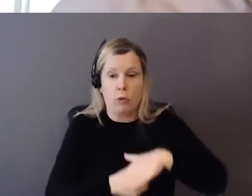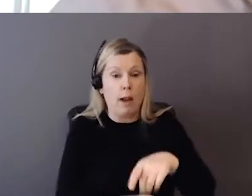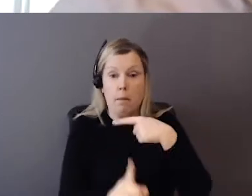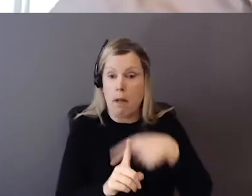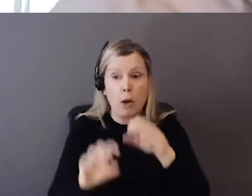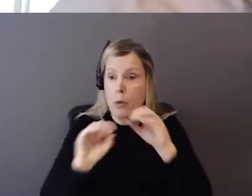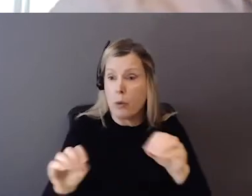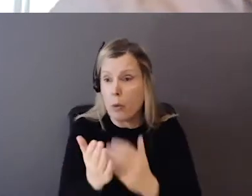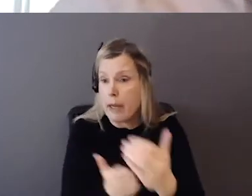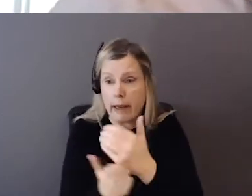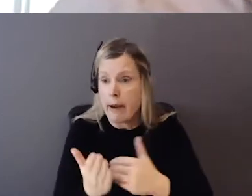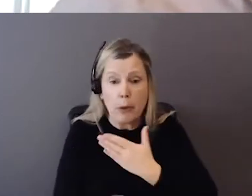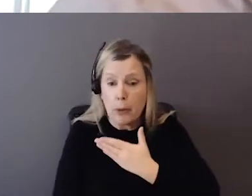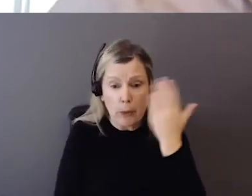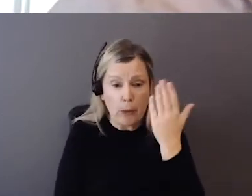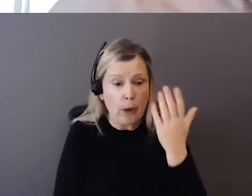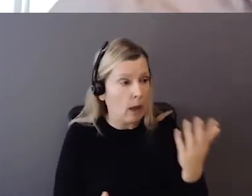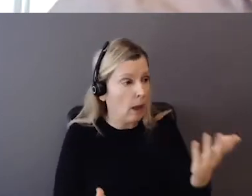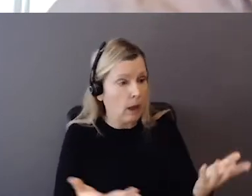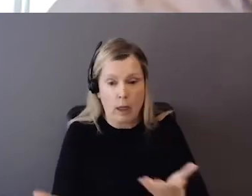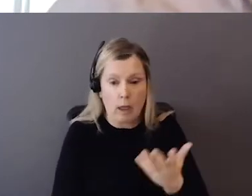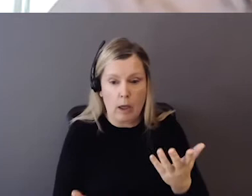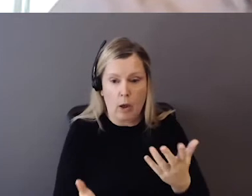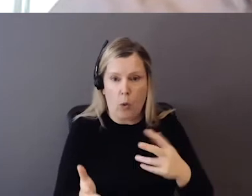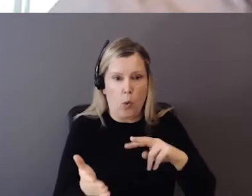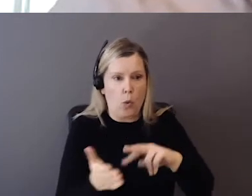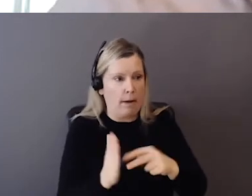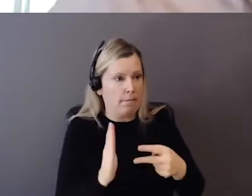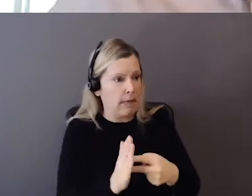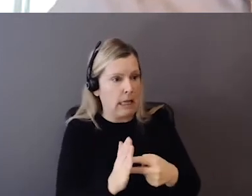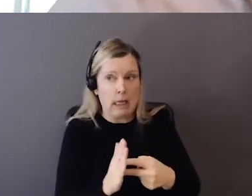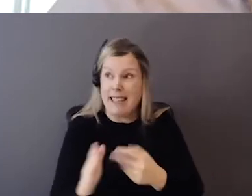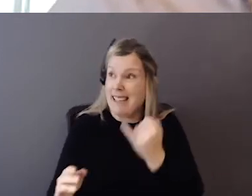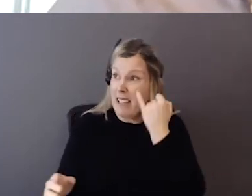coming in. I didn't know what that meant for the status if you didn't get approved for my